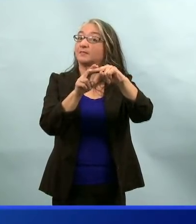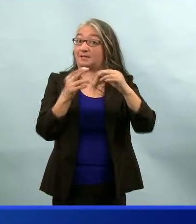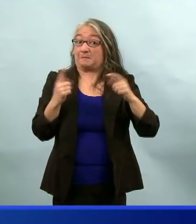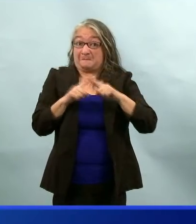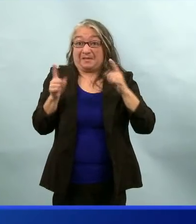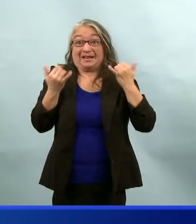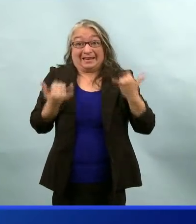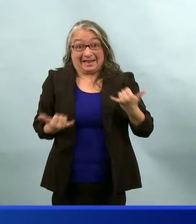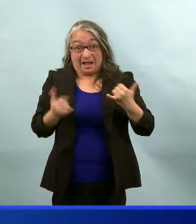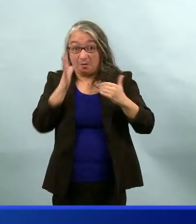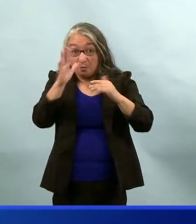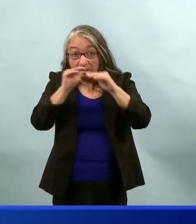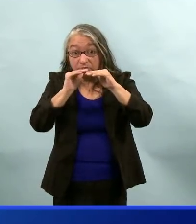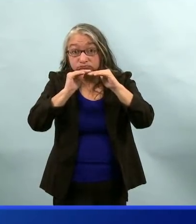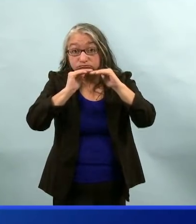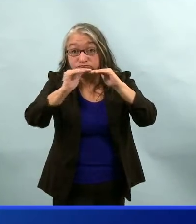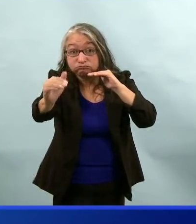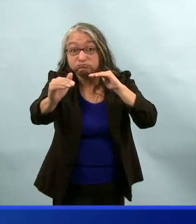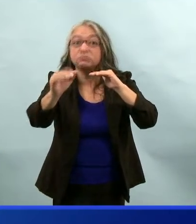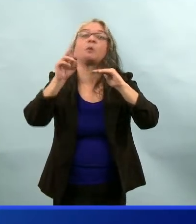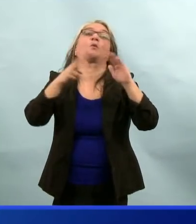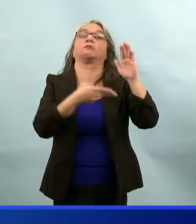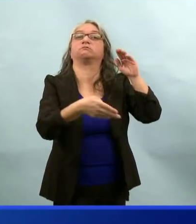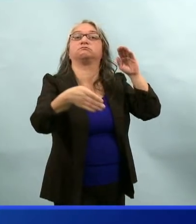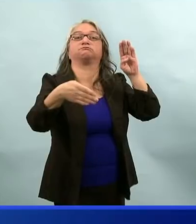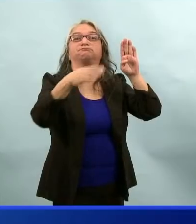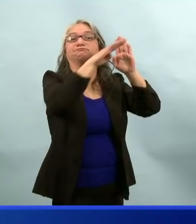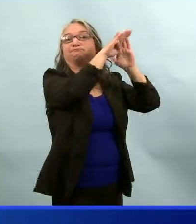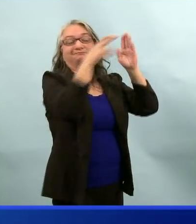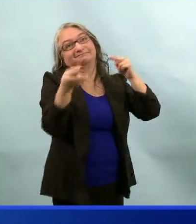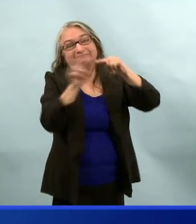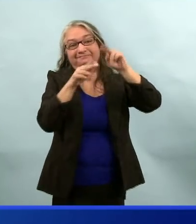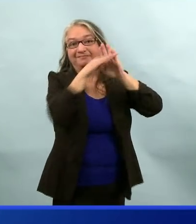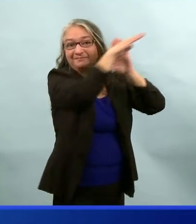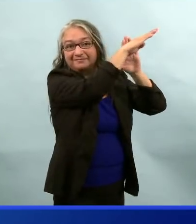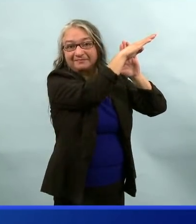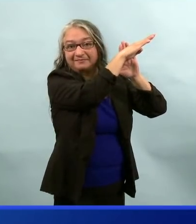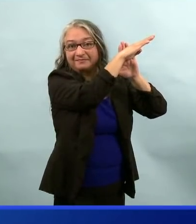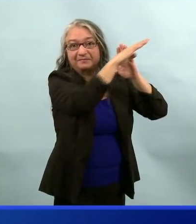think we're going to anticipate and increase the number of cases as well and you know seeing a five